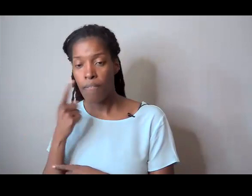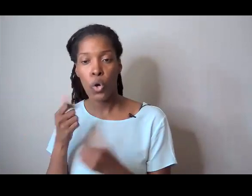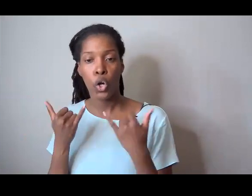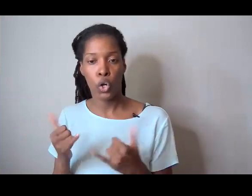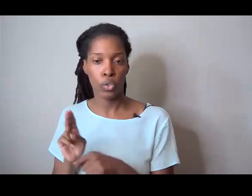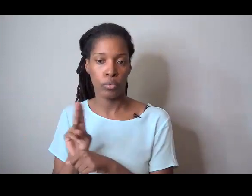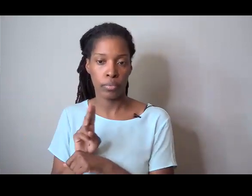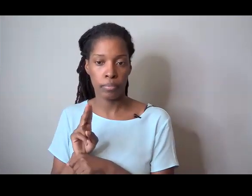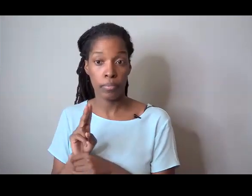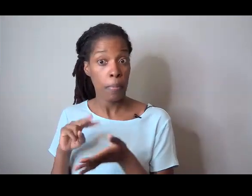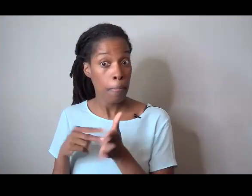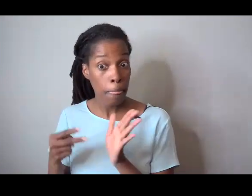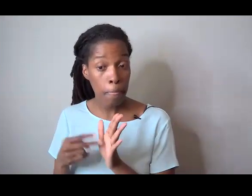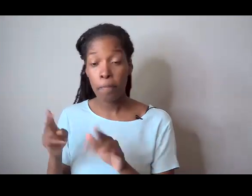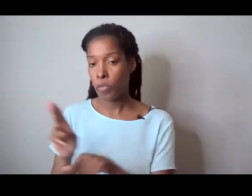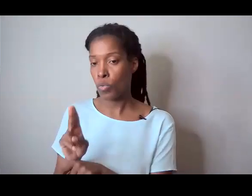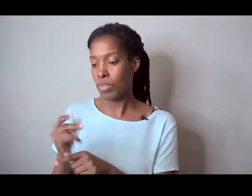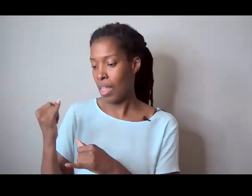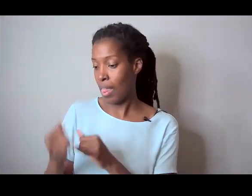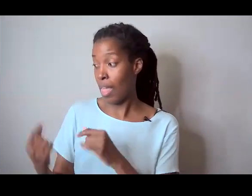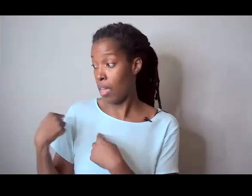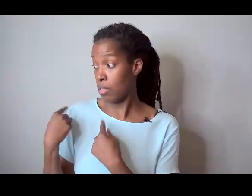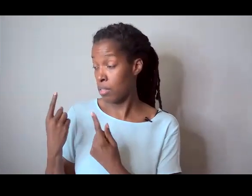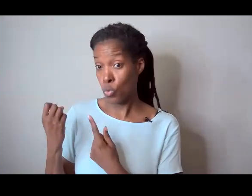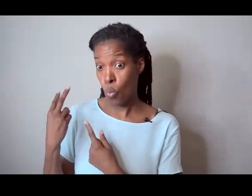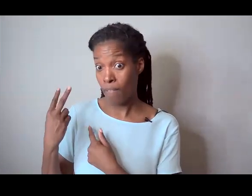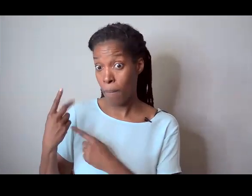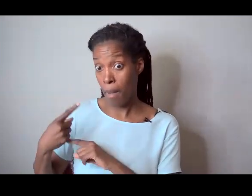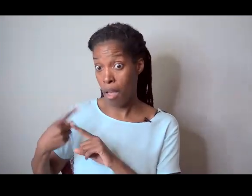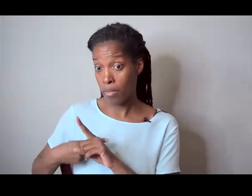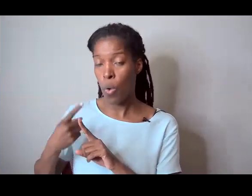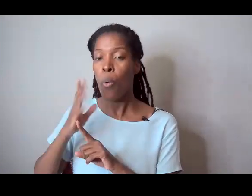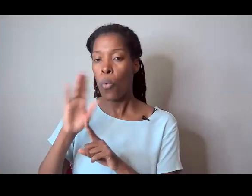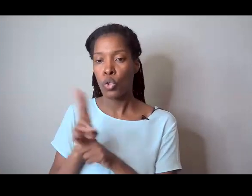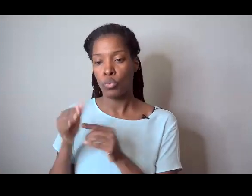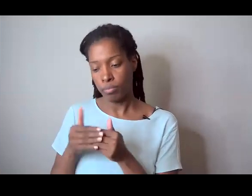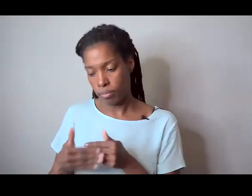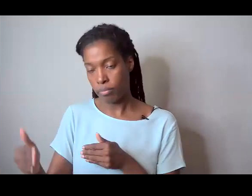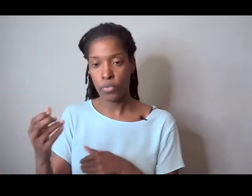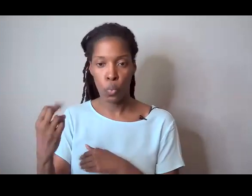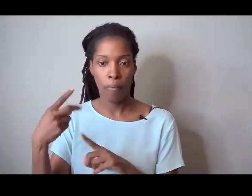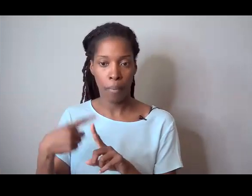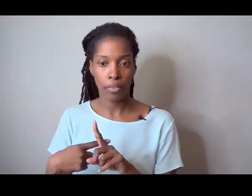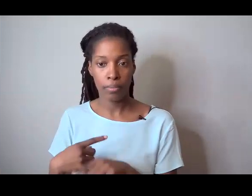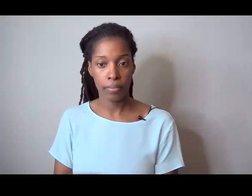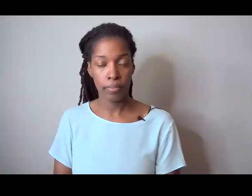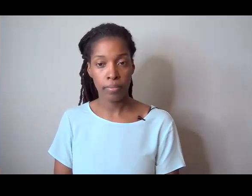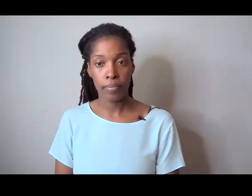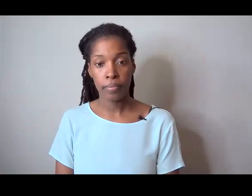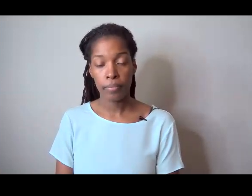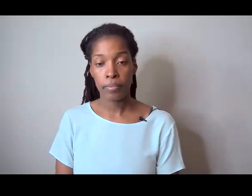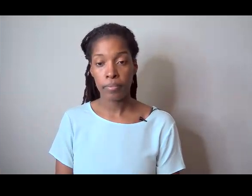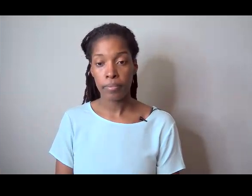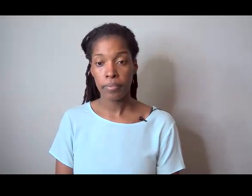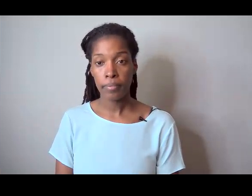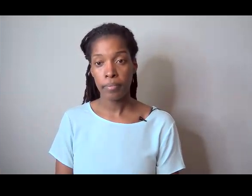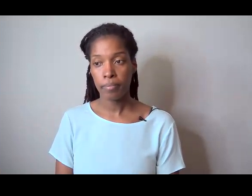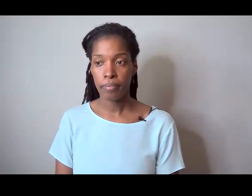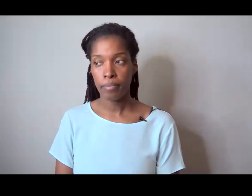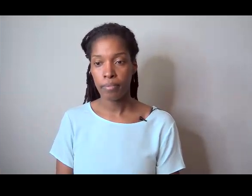That means you used them in the last 12 months or you expect to use them in the next 12 months. It's generous in terms of the definition,